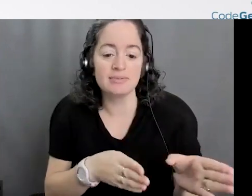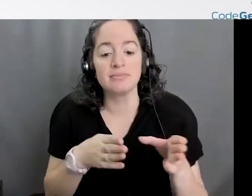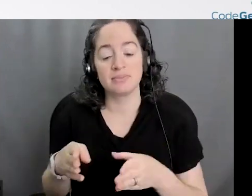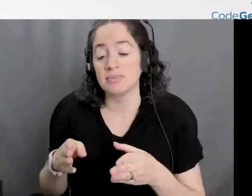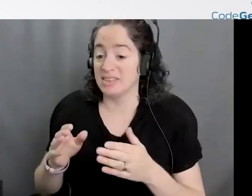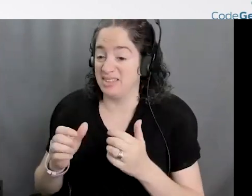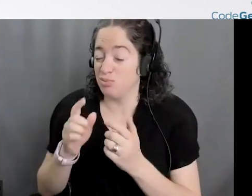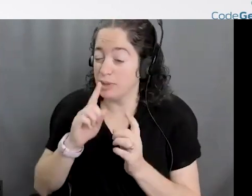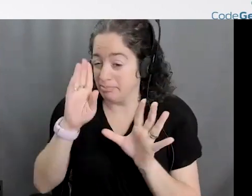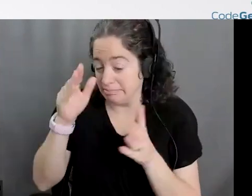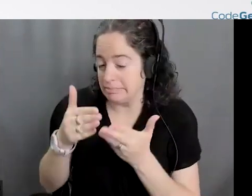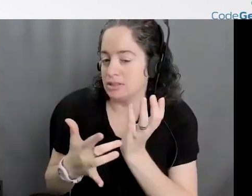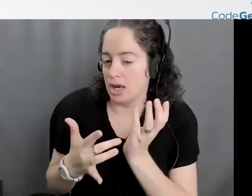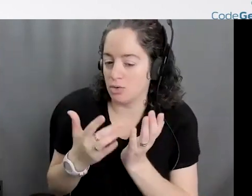and build web apps in Laravel.